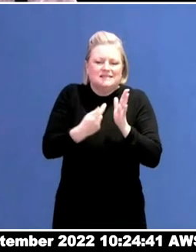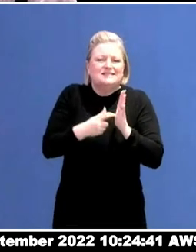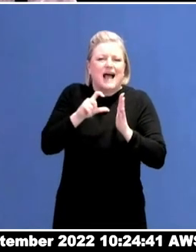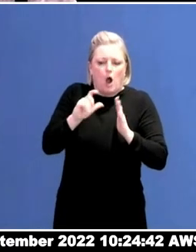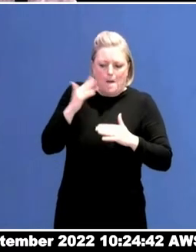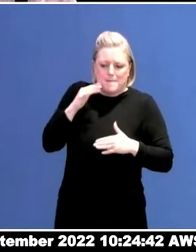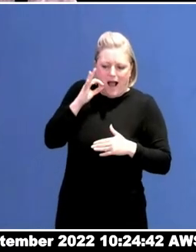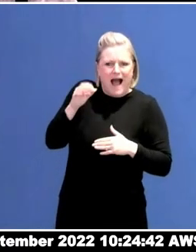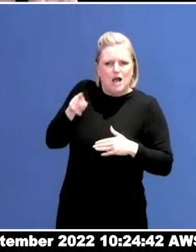Did you have any observations?